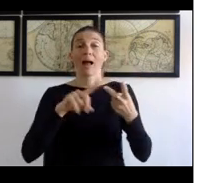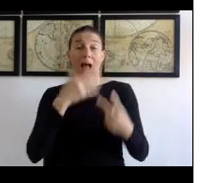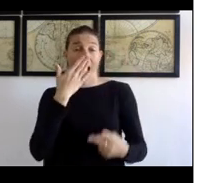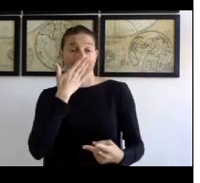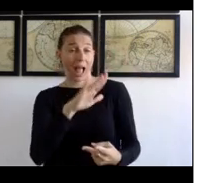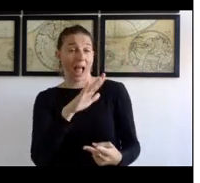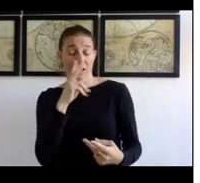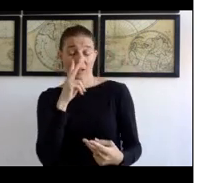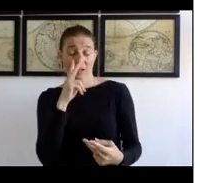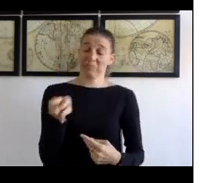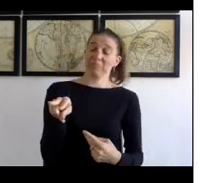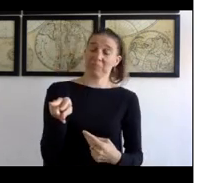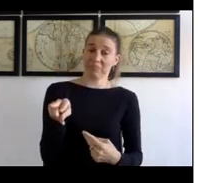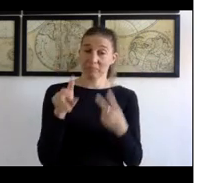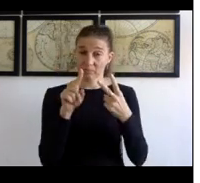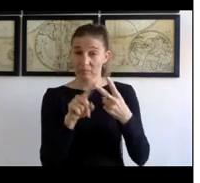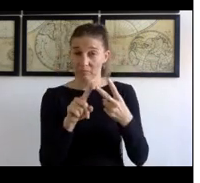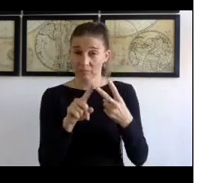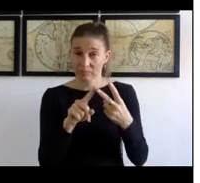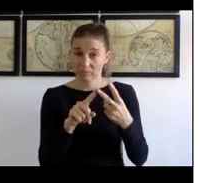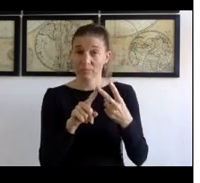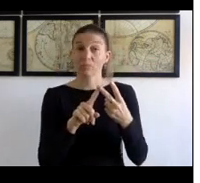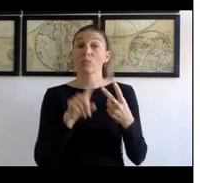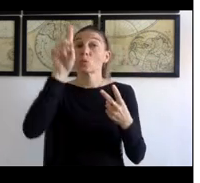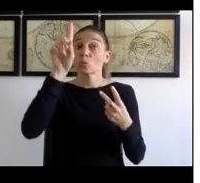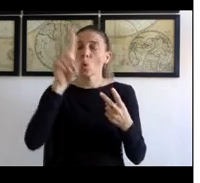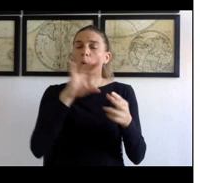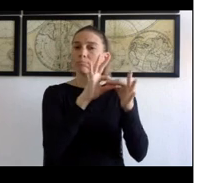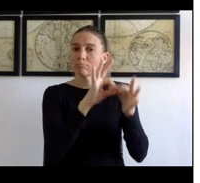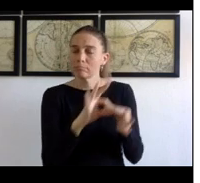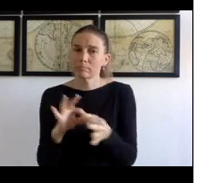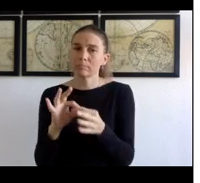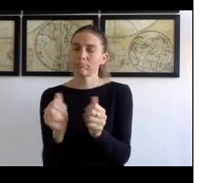it leads to the issue of decent work. So the specific question is: